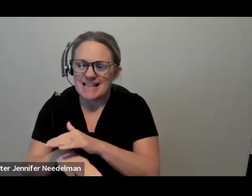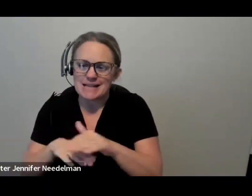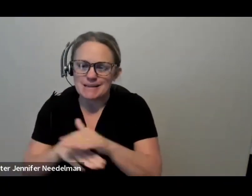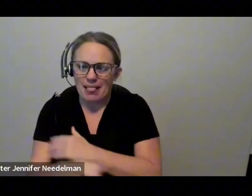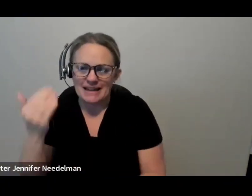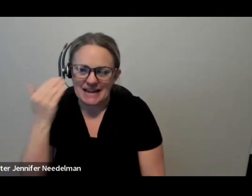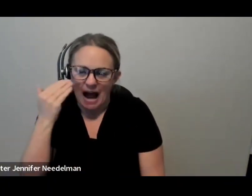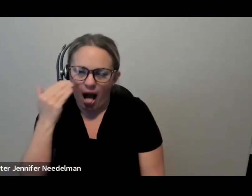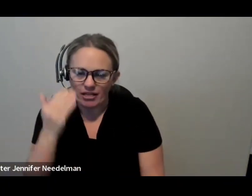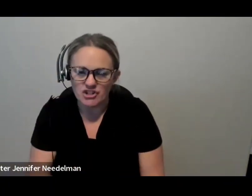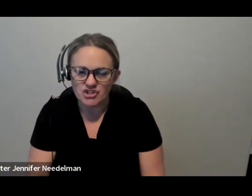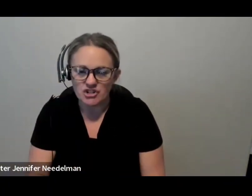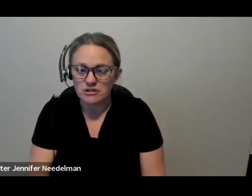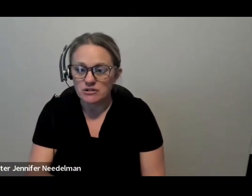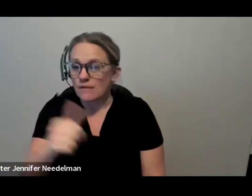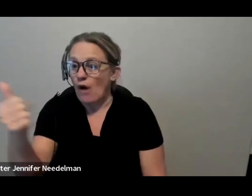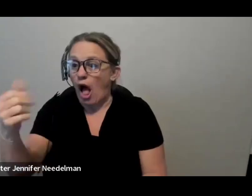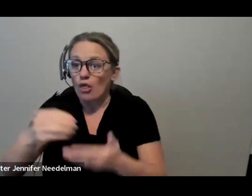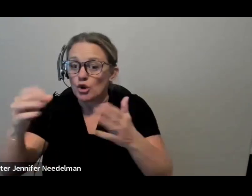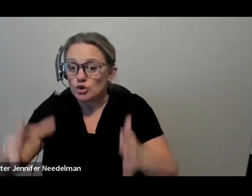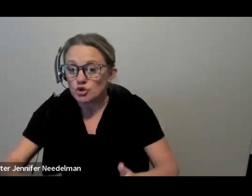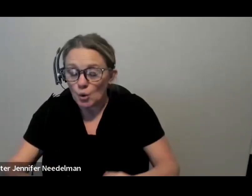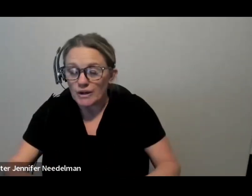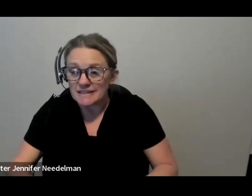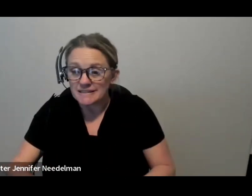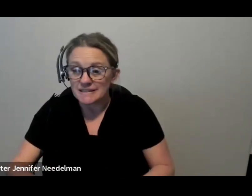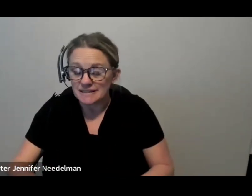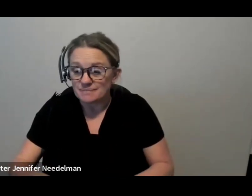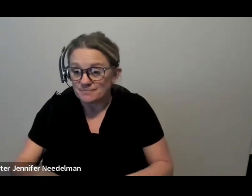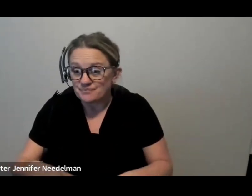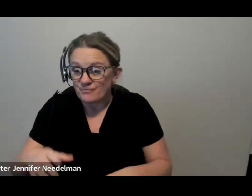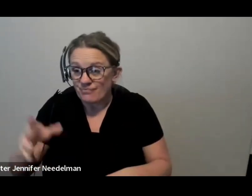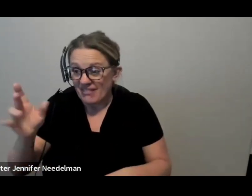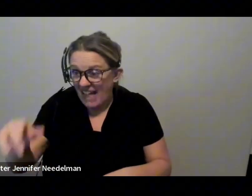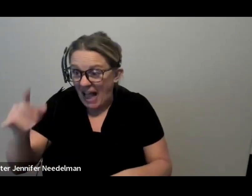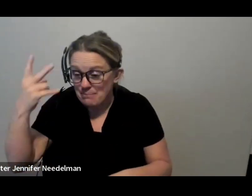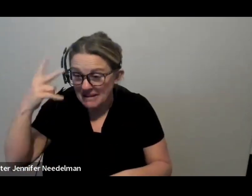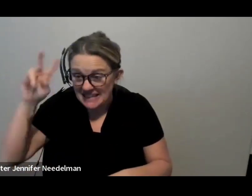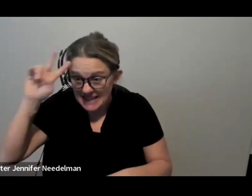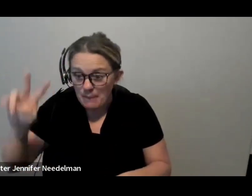and other folks here are on the call, I would say like in terms of that misconception that you have